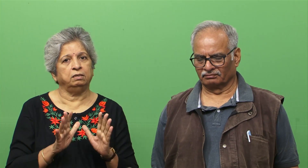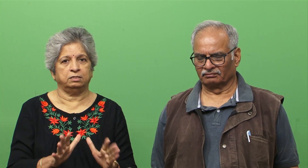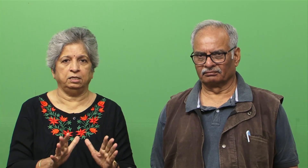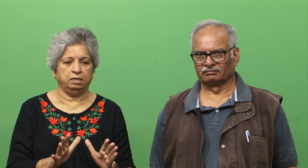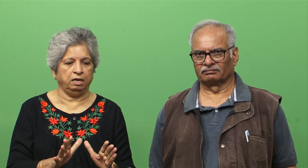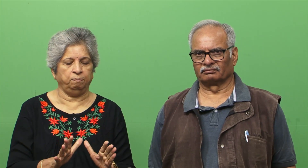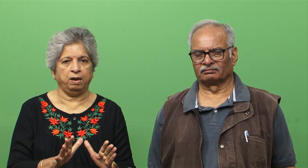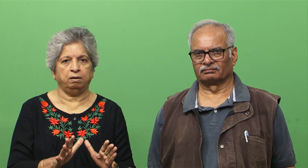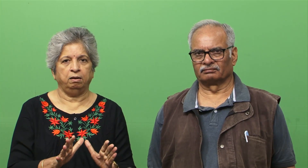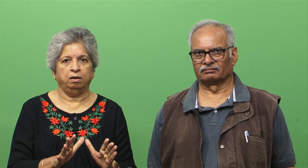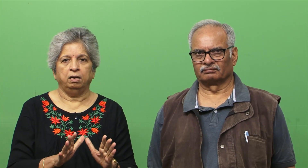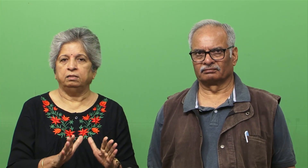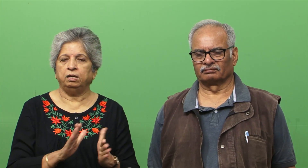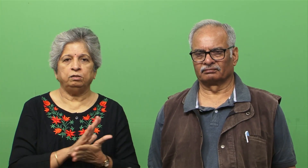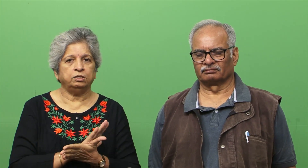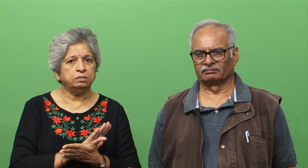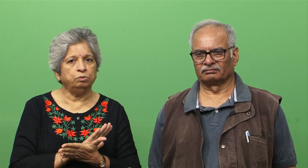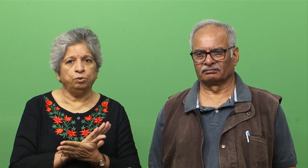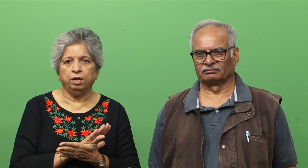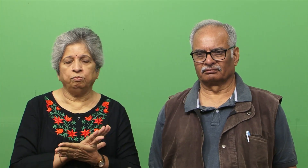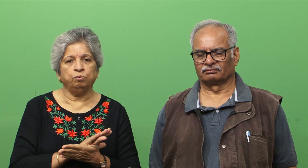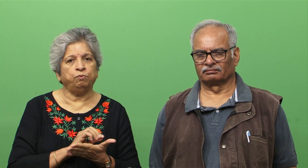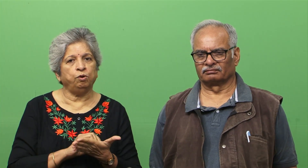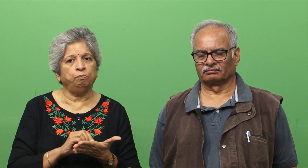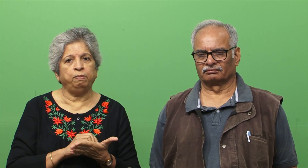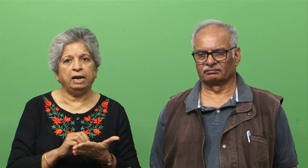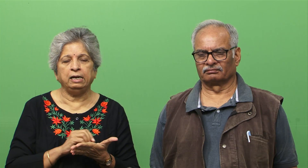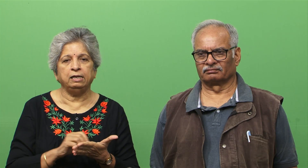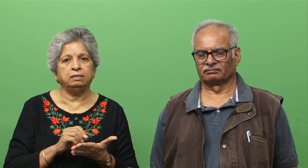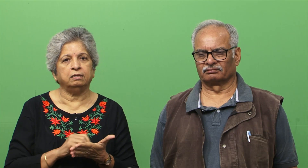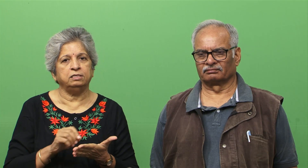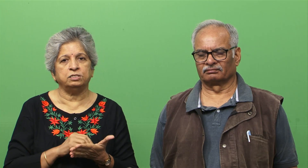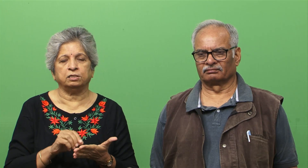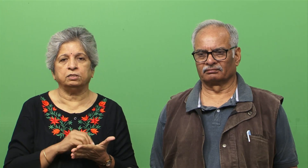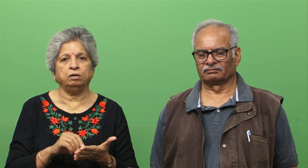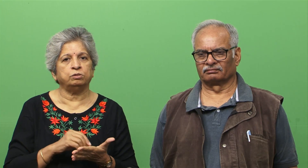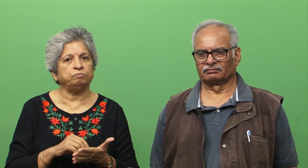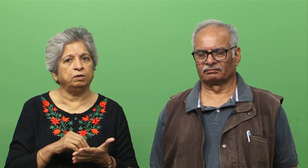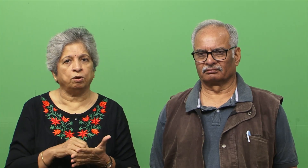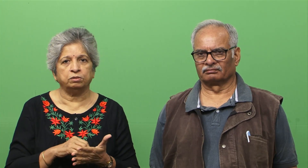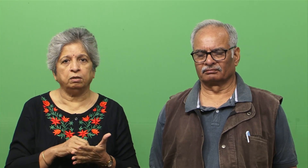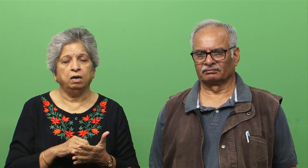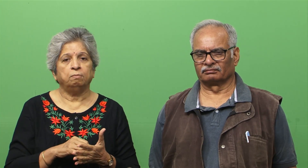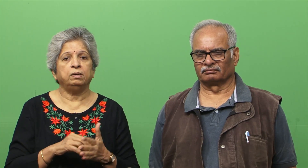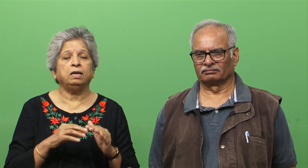nursing care plan they just don't have to follow blindly the instructions of the doctor but they